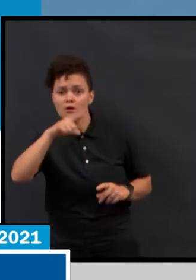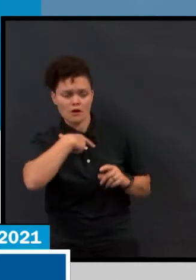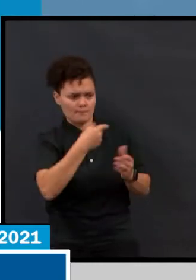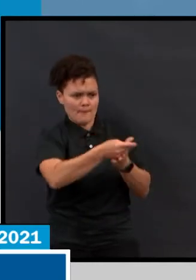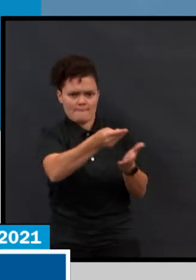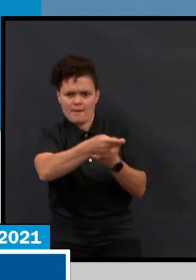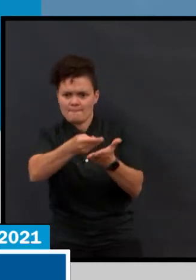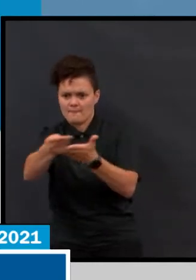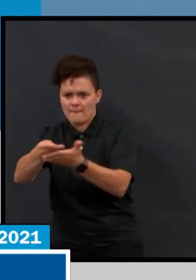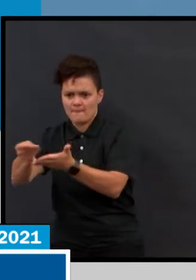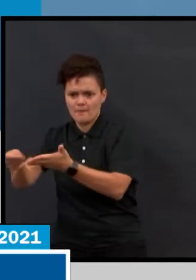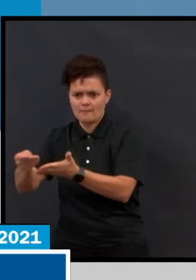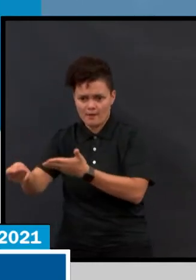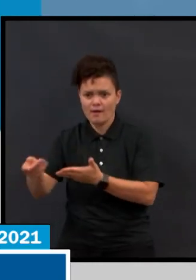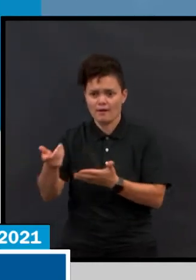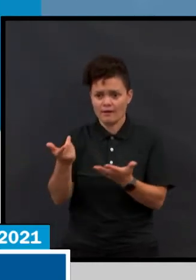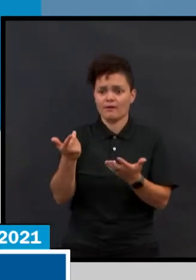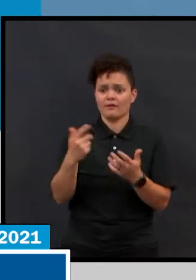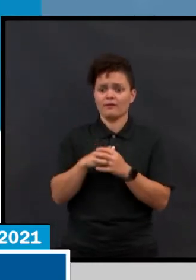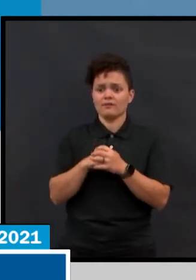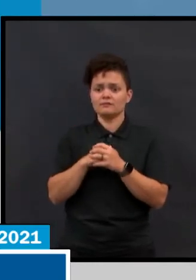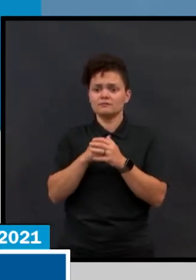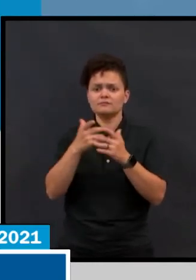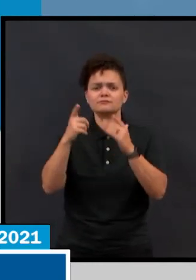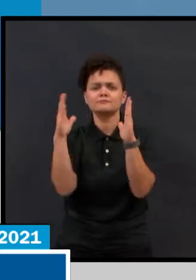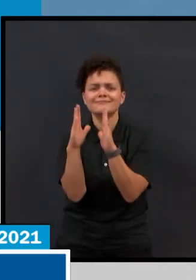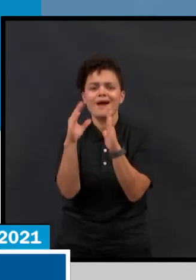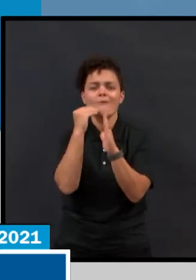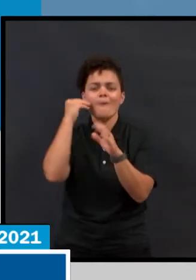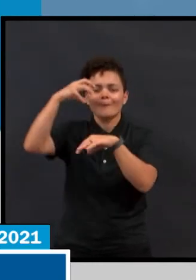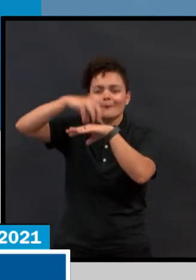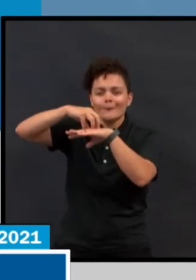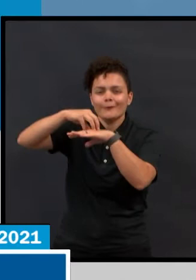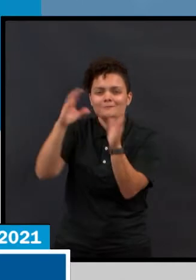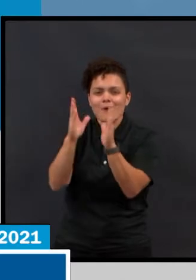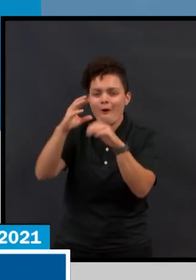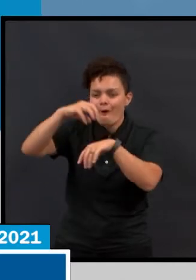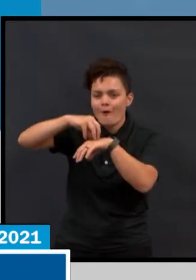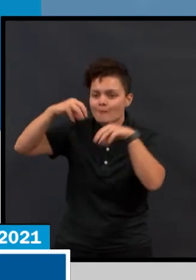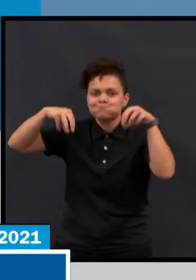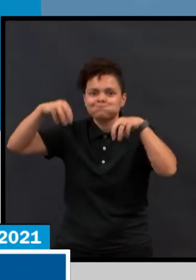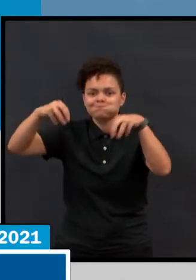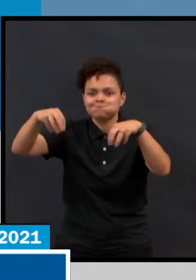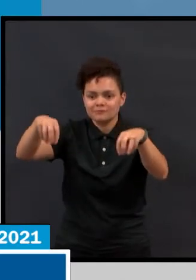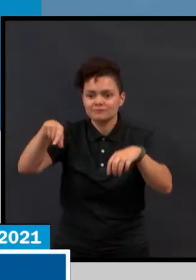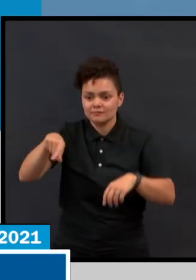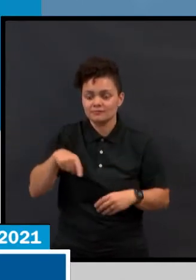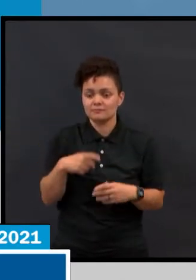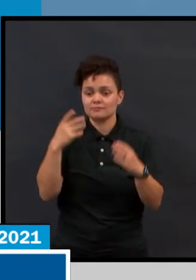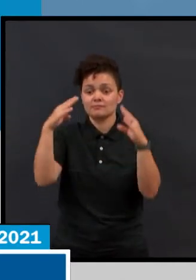tiny home villages and safe outdoor spaces and safe parking spaces for those who need temporary